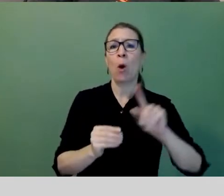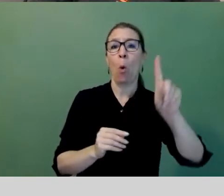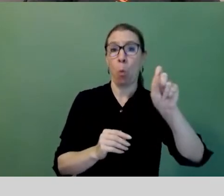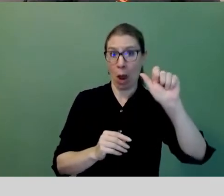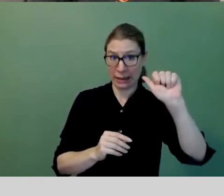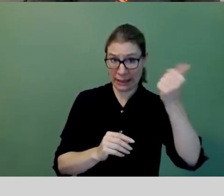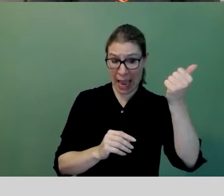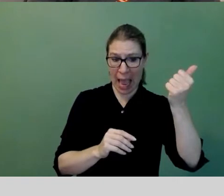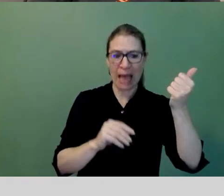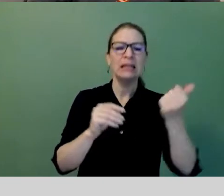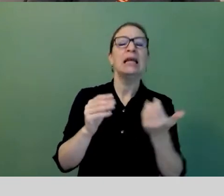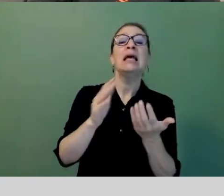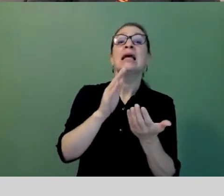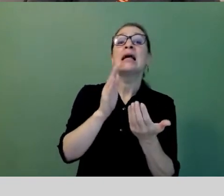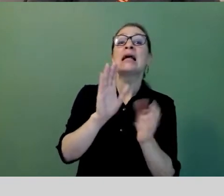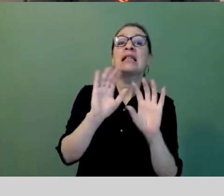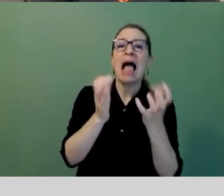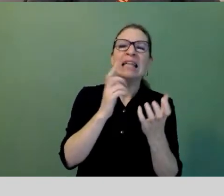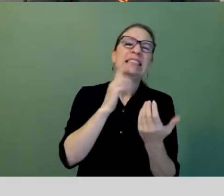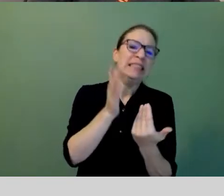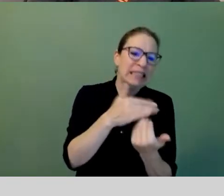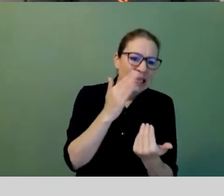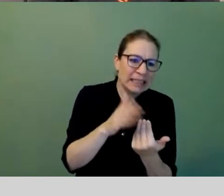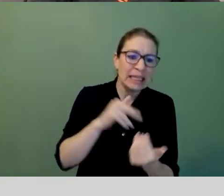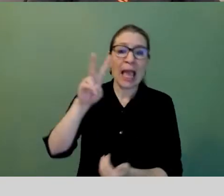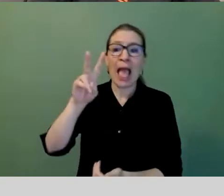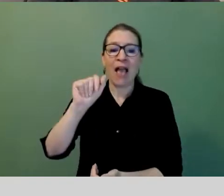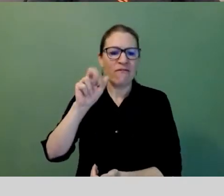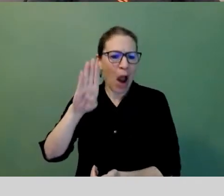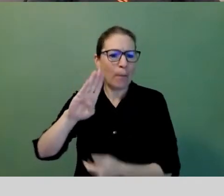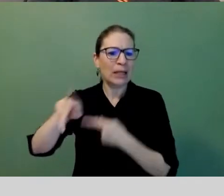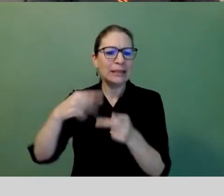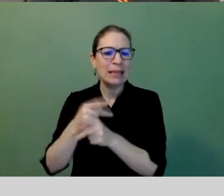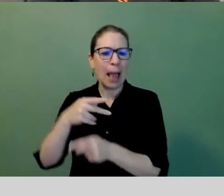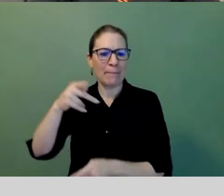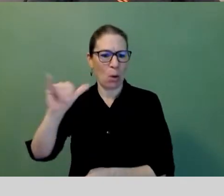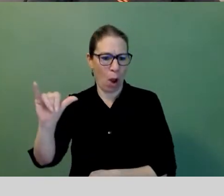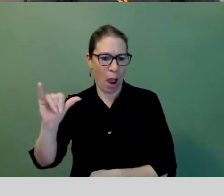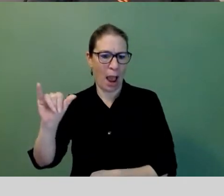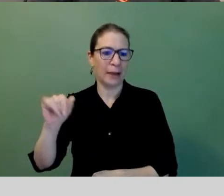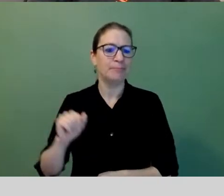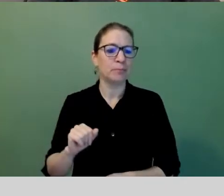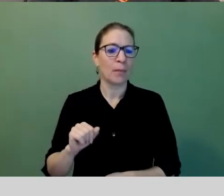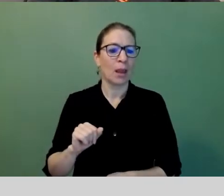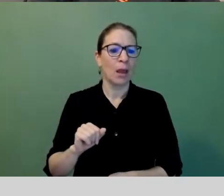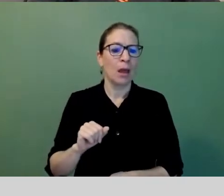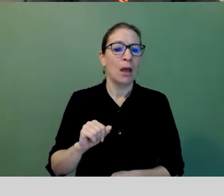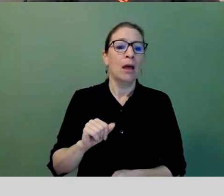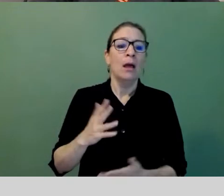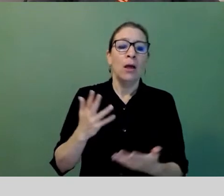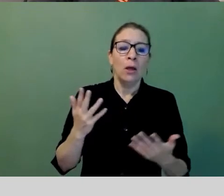110-easy-class-variable.py The index number is 110, difficulty level is easy,